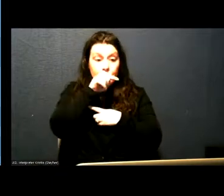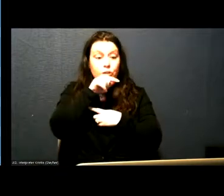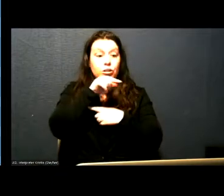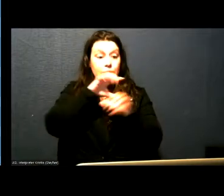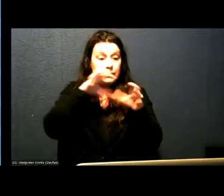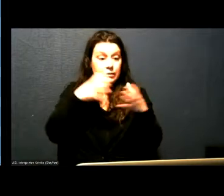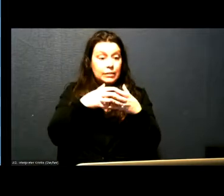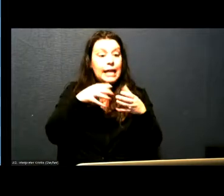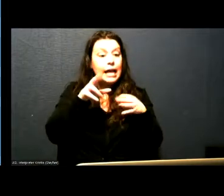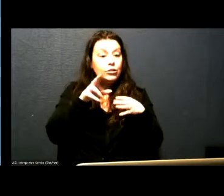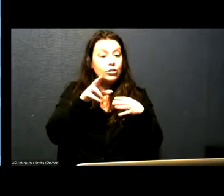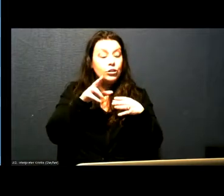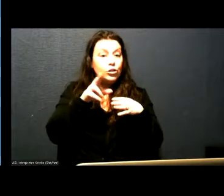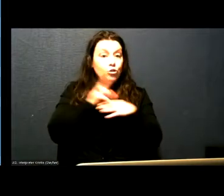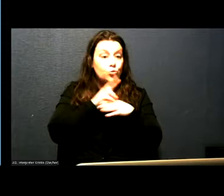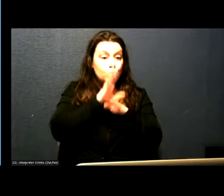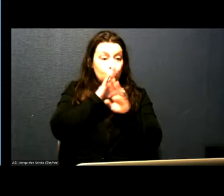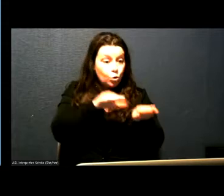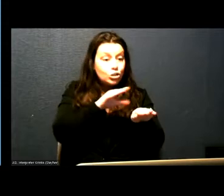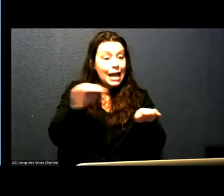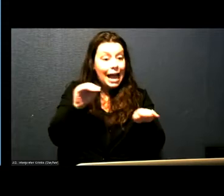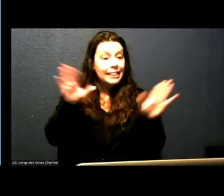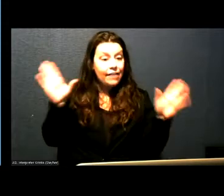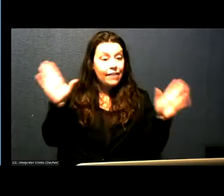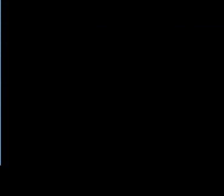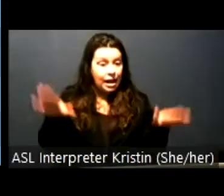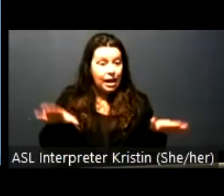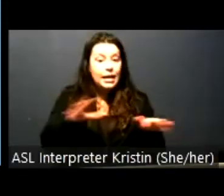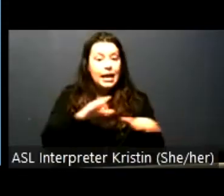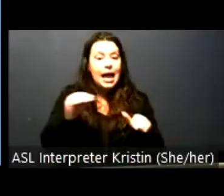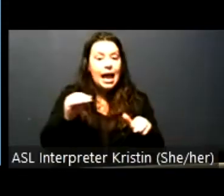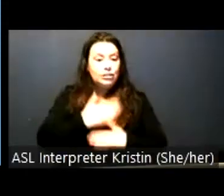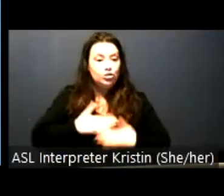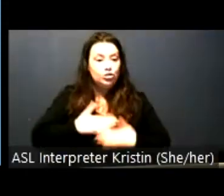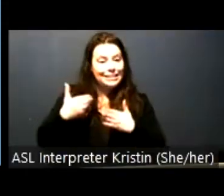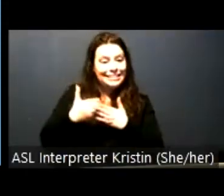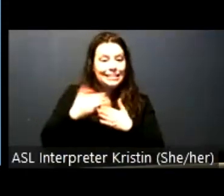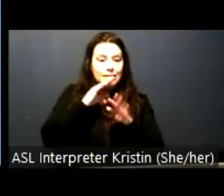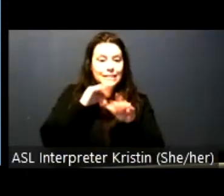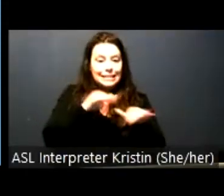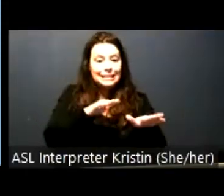and, um, and also birds that like to go to the beach so seabird and shorebird species.